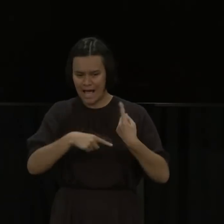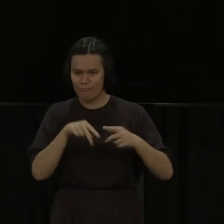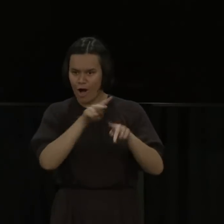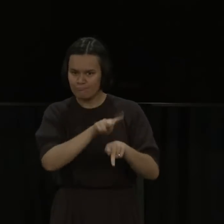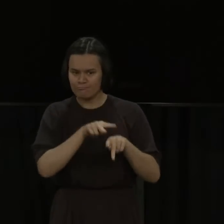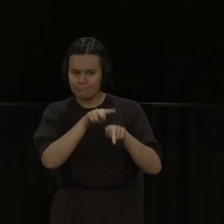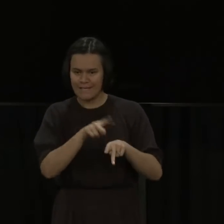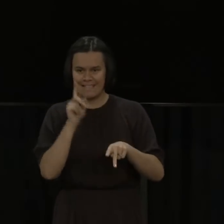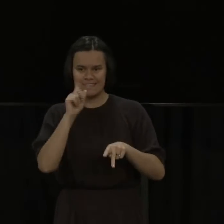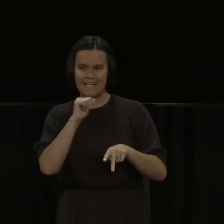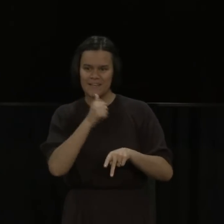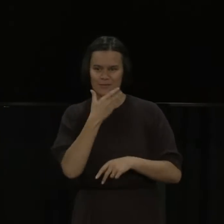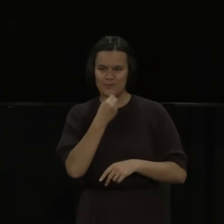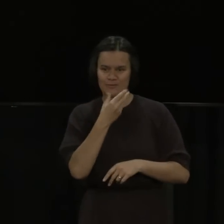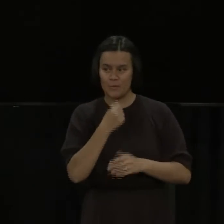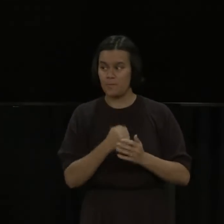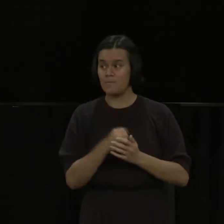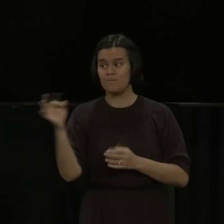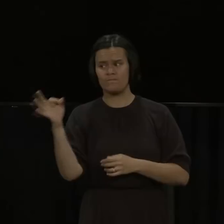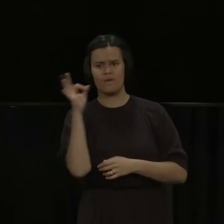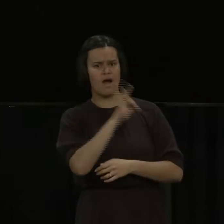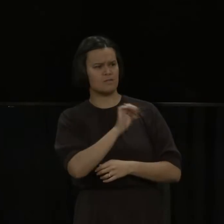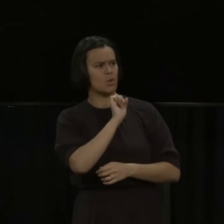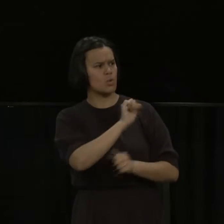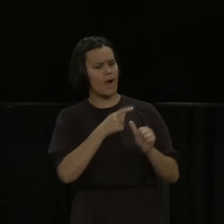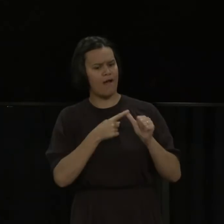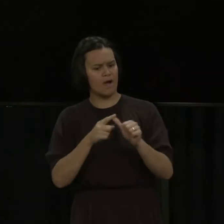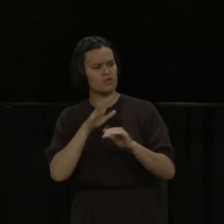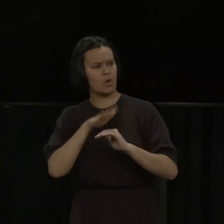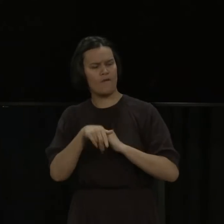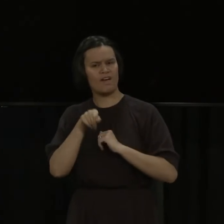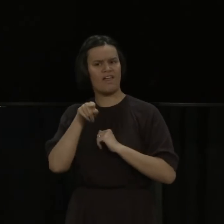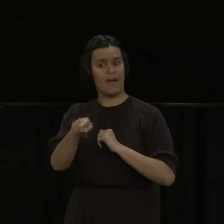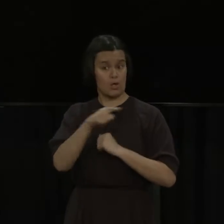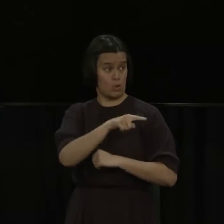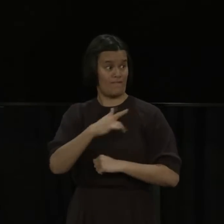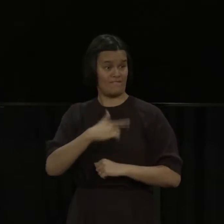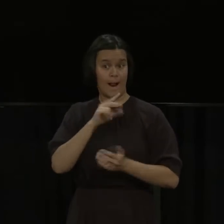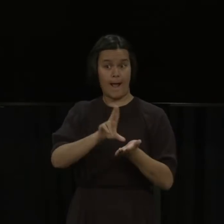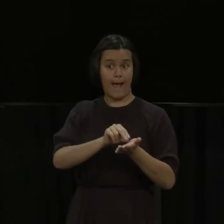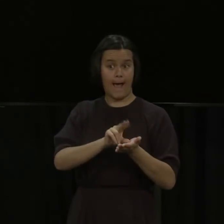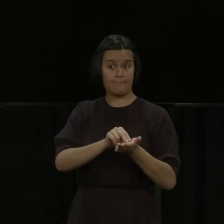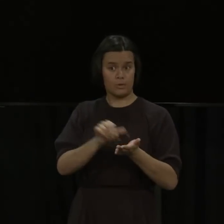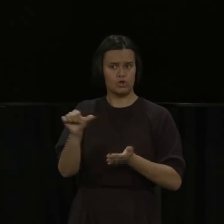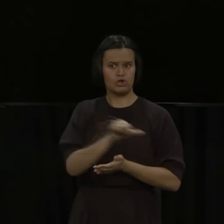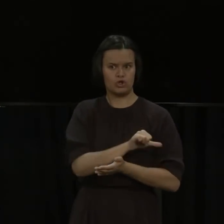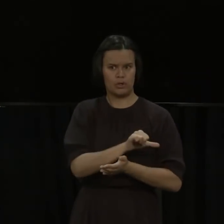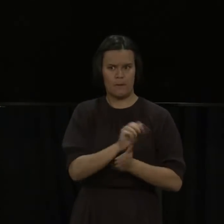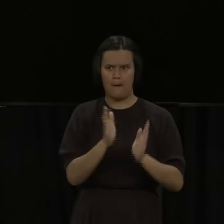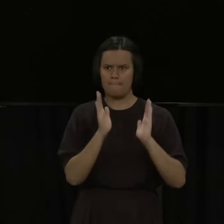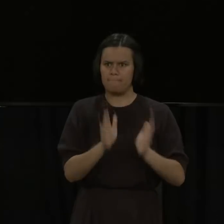say they will find it a very handy tool and we will keep it under review to see how useful it is.